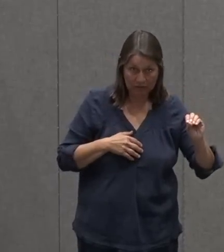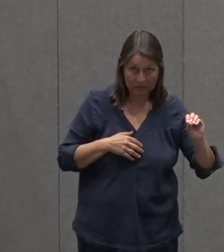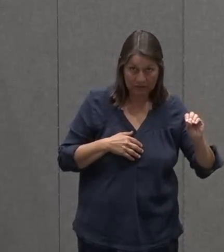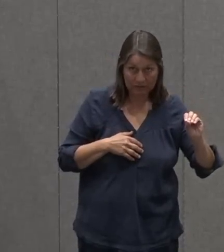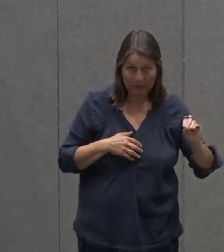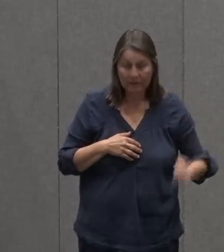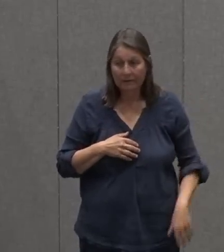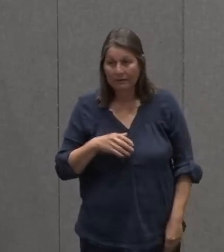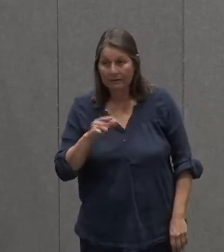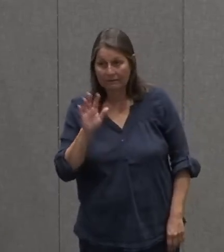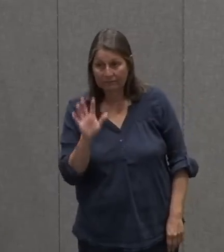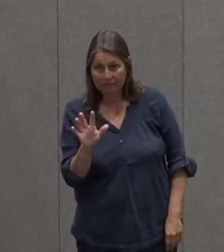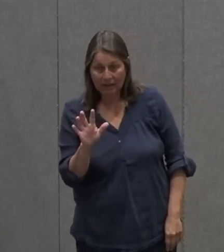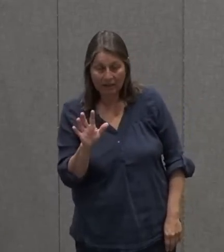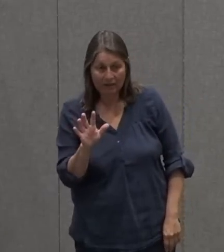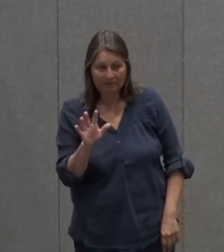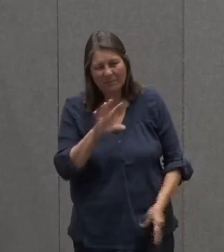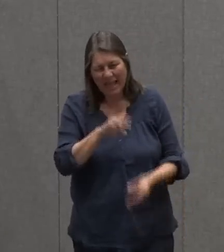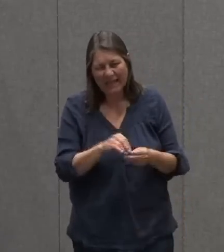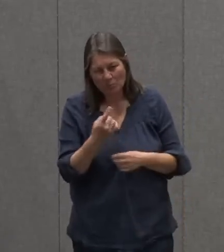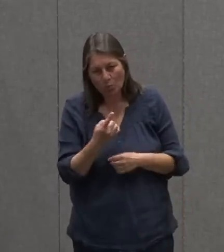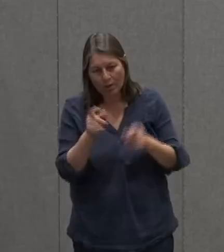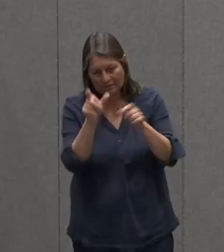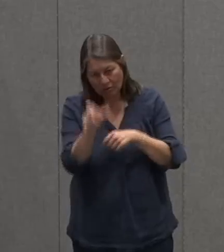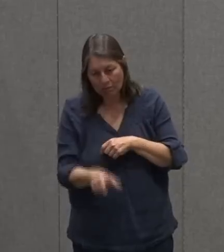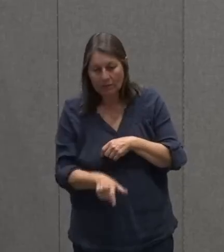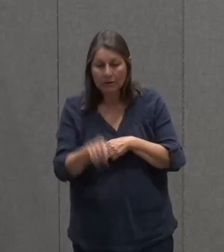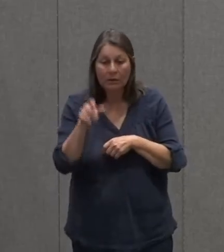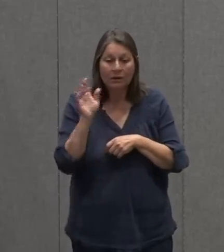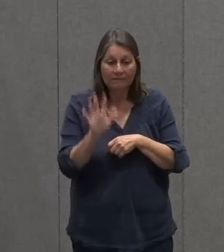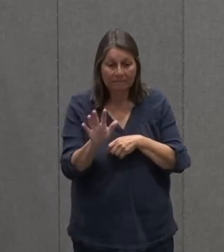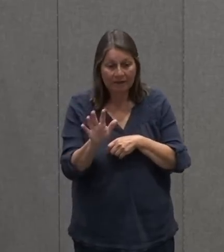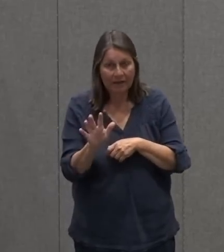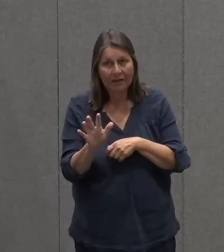I had my five, I'm gonna add my ones now. My five plus two would give me seven.